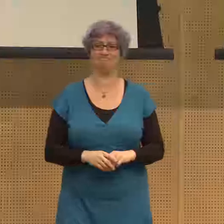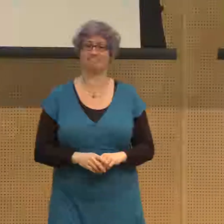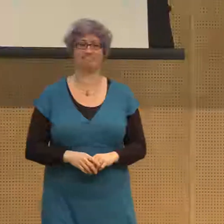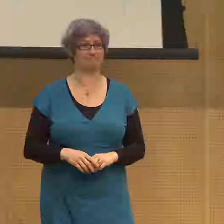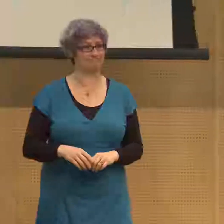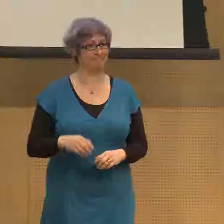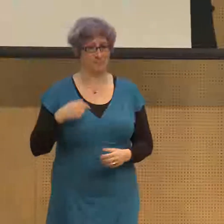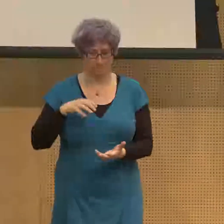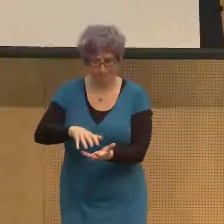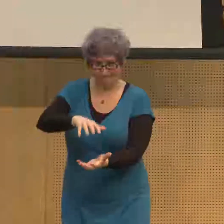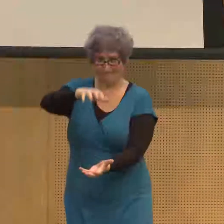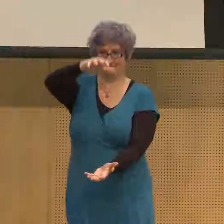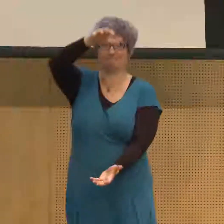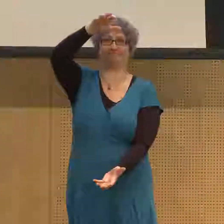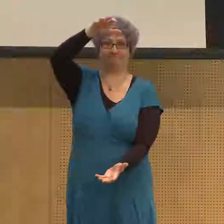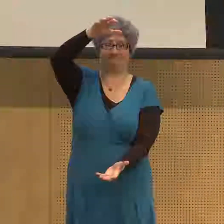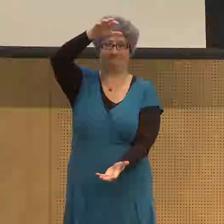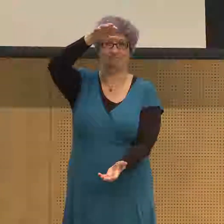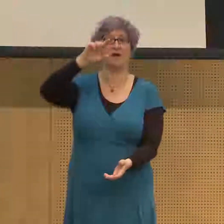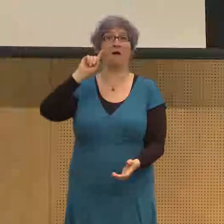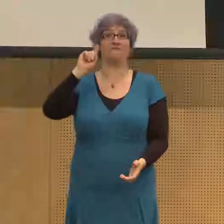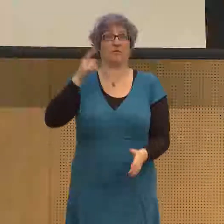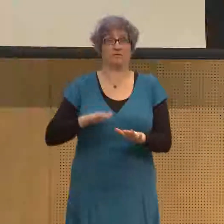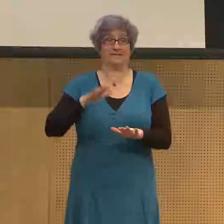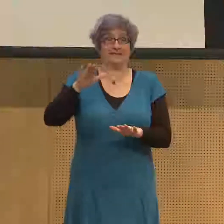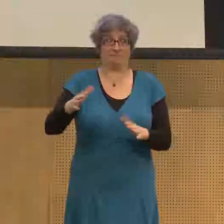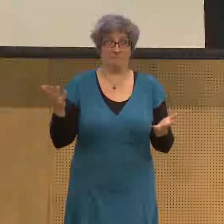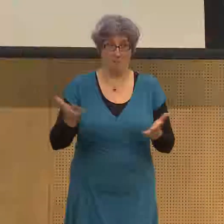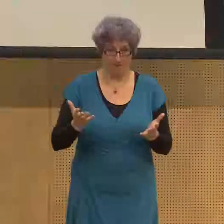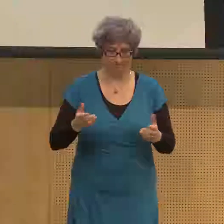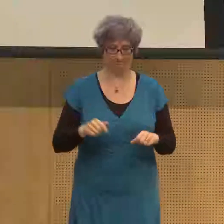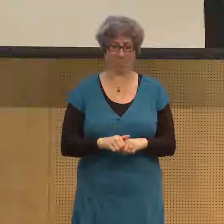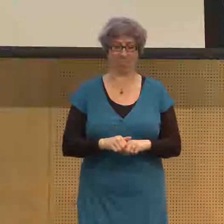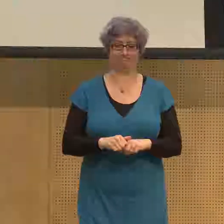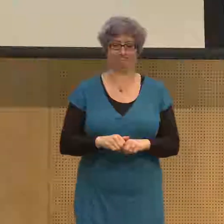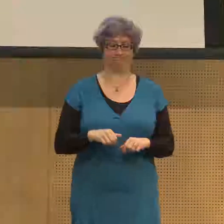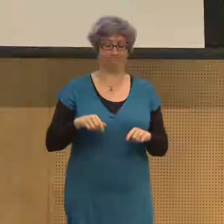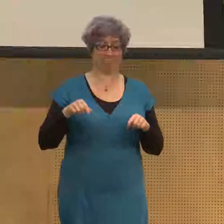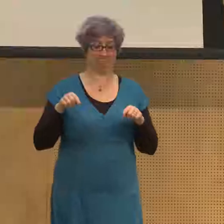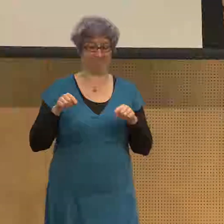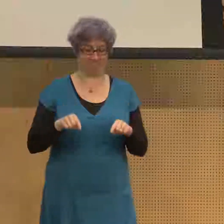Excellent. So I went back home to that huge stack